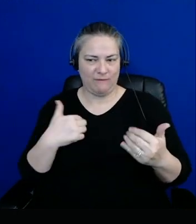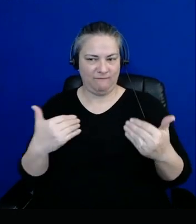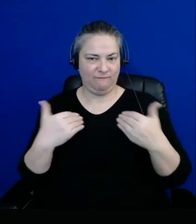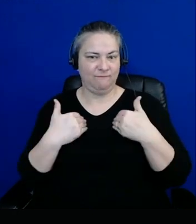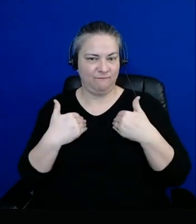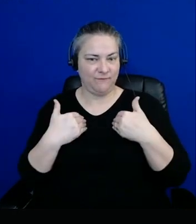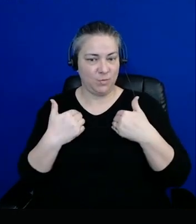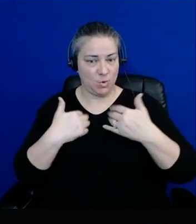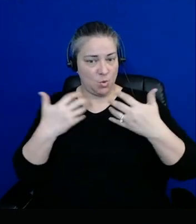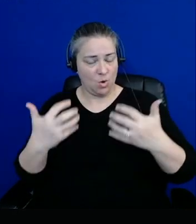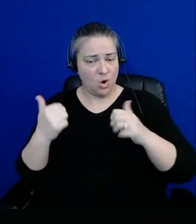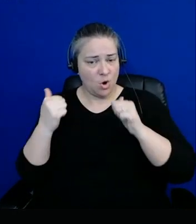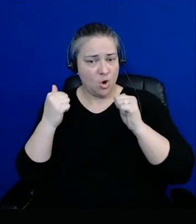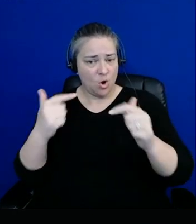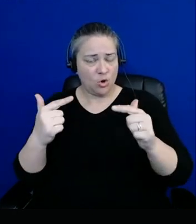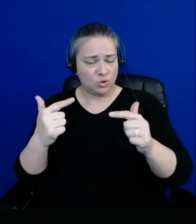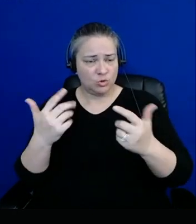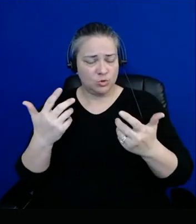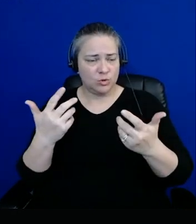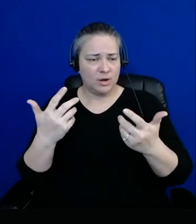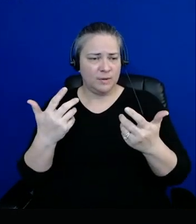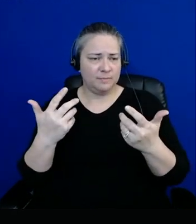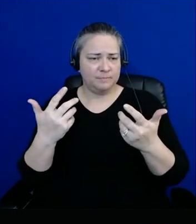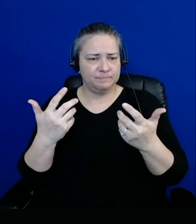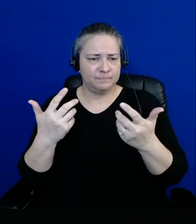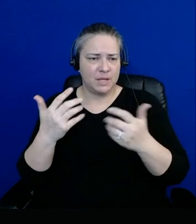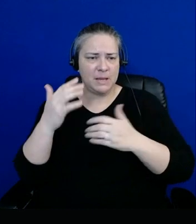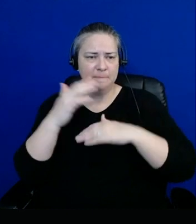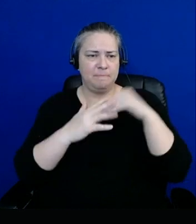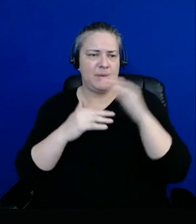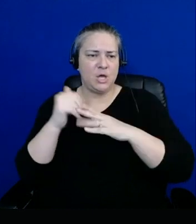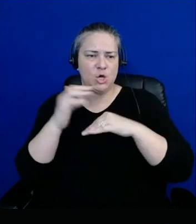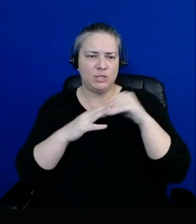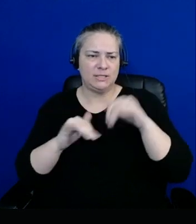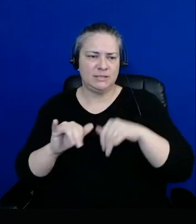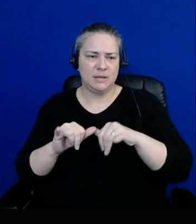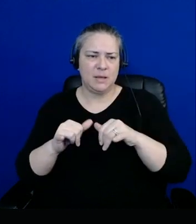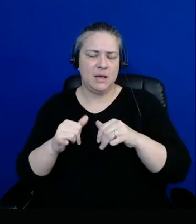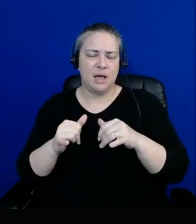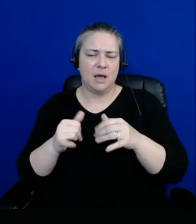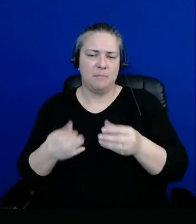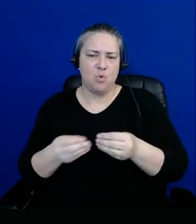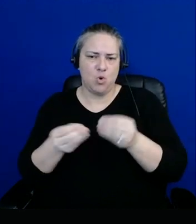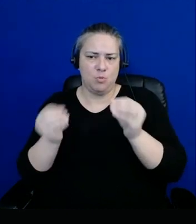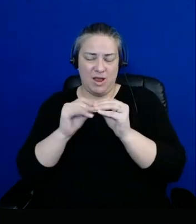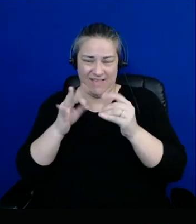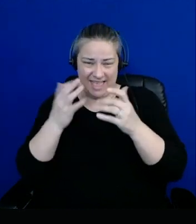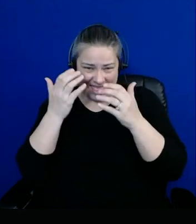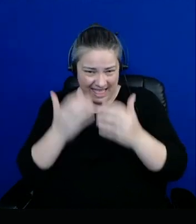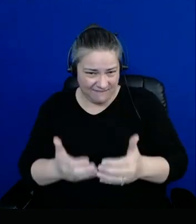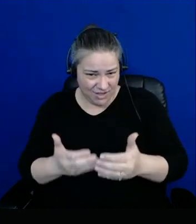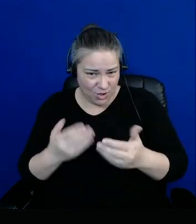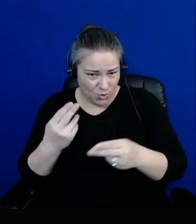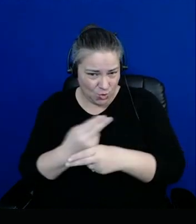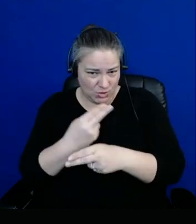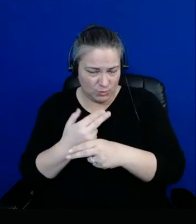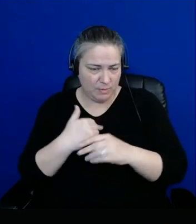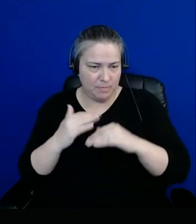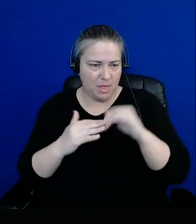We want to be able to automatically spin up more build machines when we have heavy use, and spin them down when we don't.